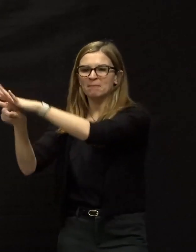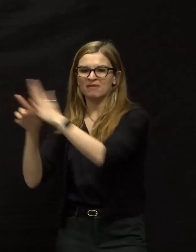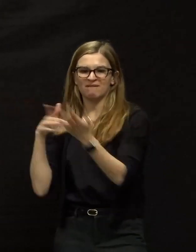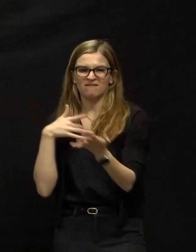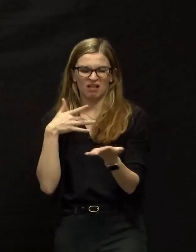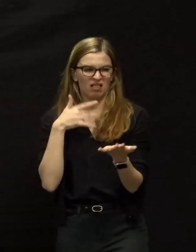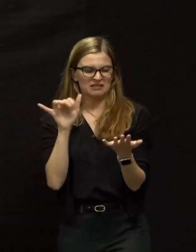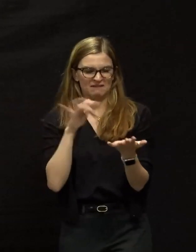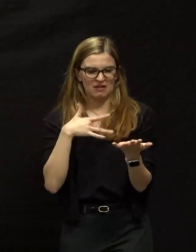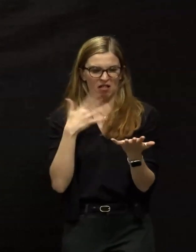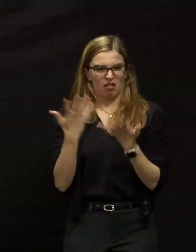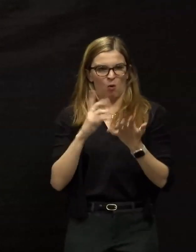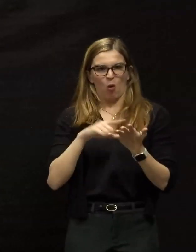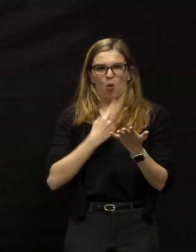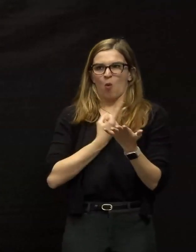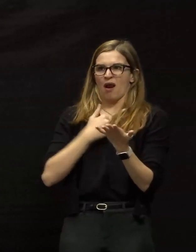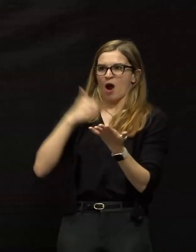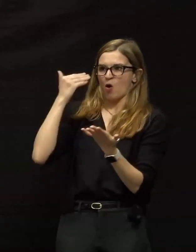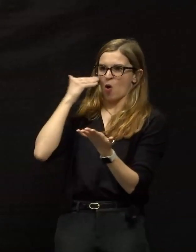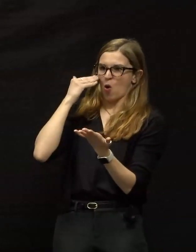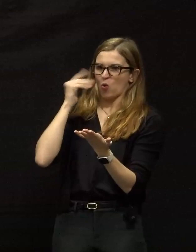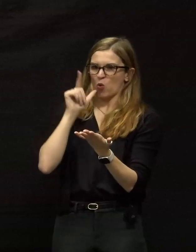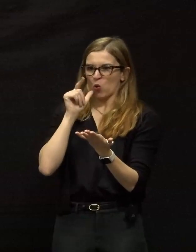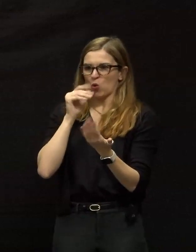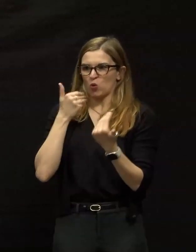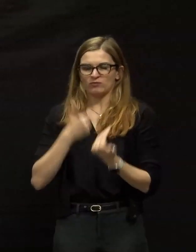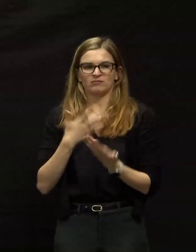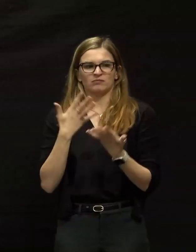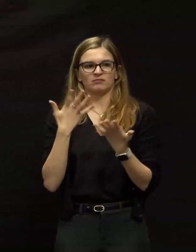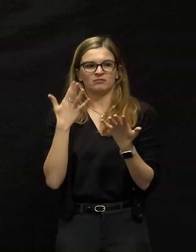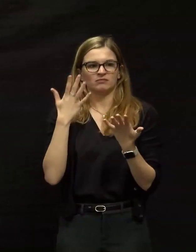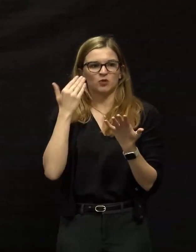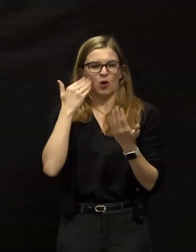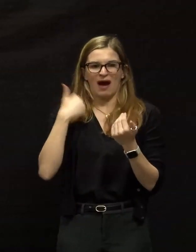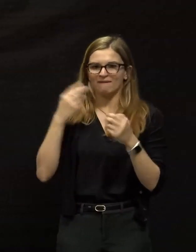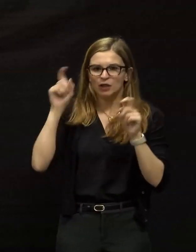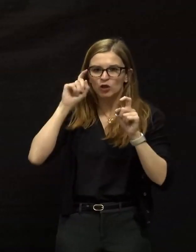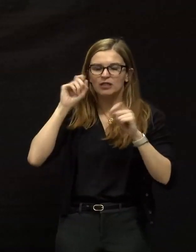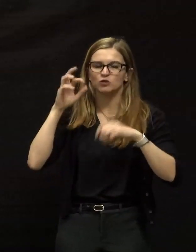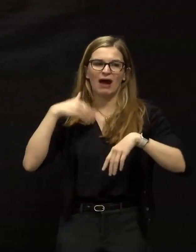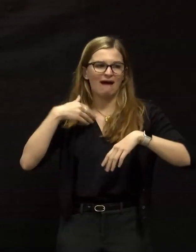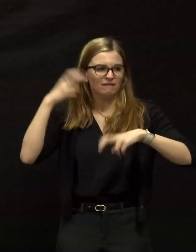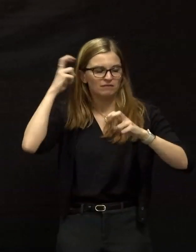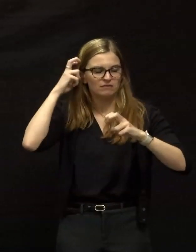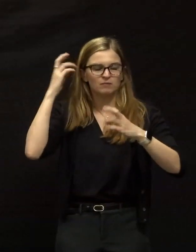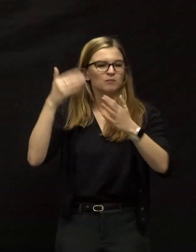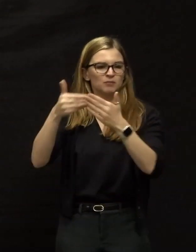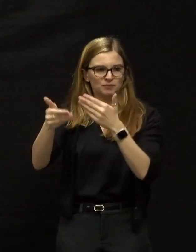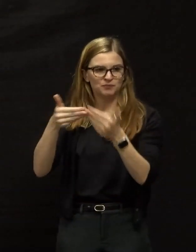I'm the only deaf or hard of hearing child in the whole mainstream environment. Everybody knows who I am, knows that I have hearing aids,